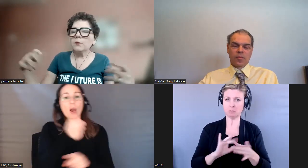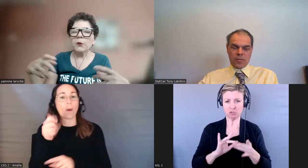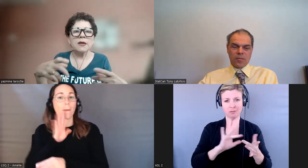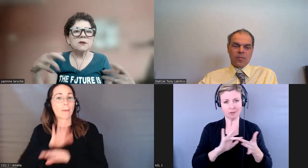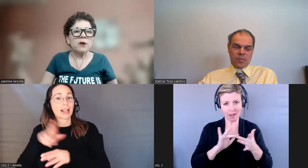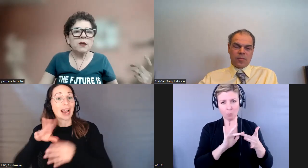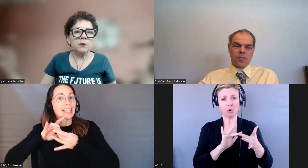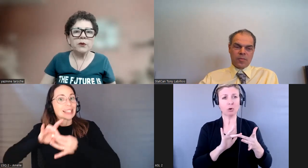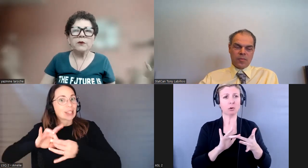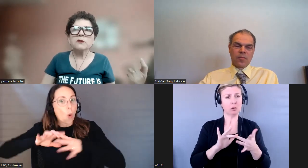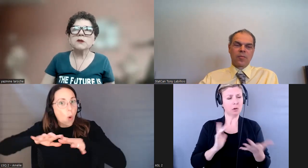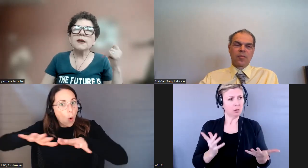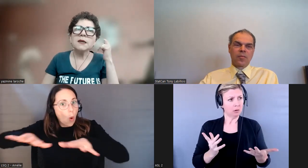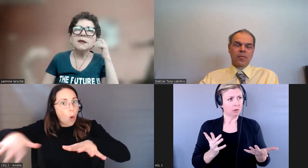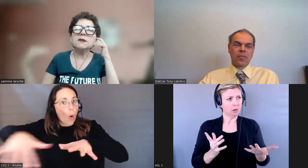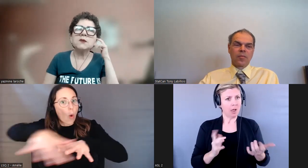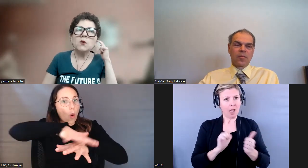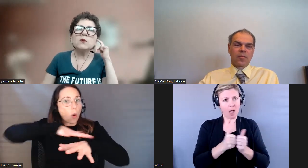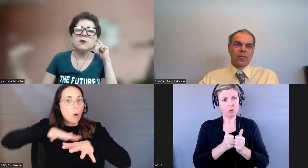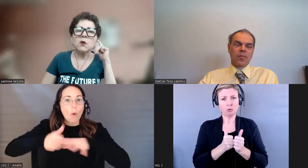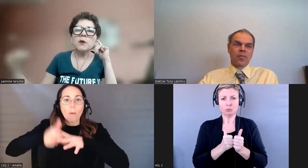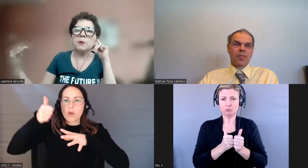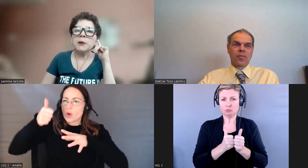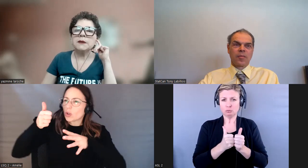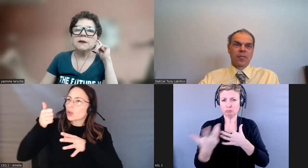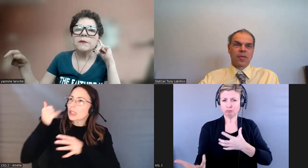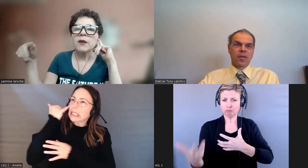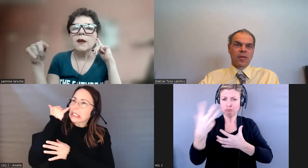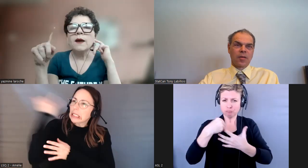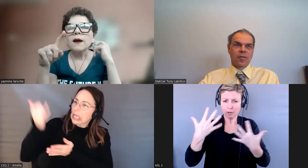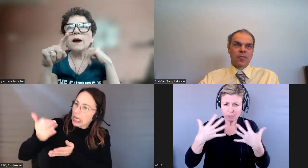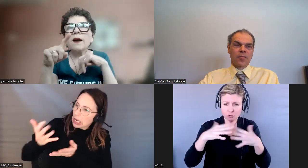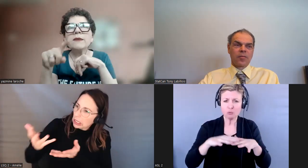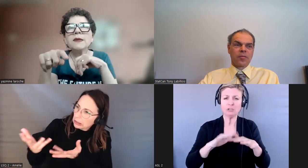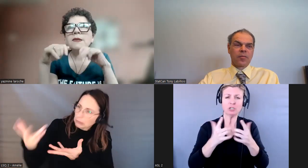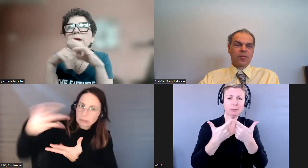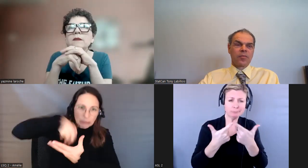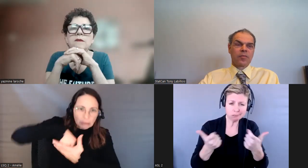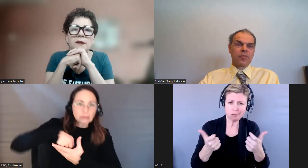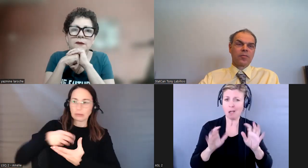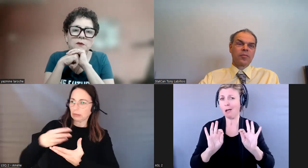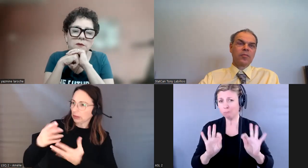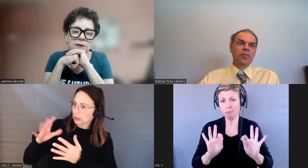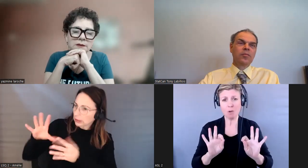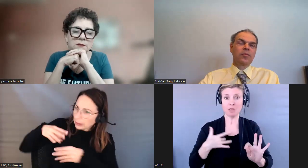more integrated approach I think it's so so important I think the other thing though that's